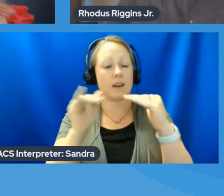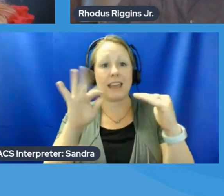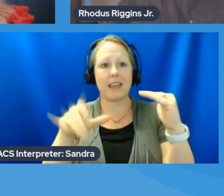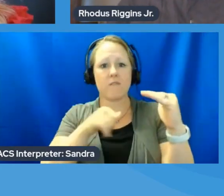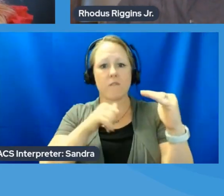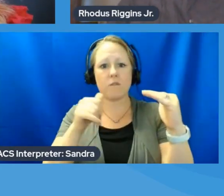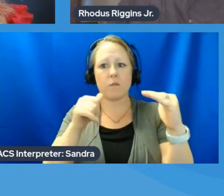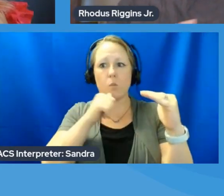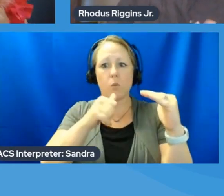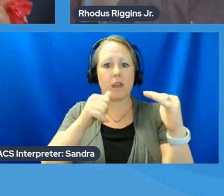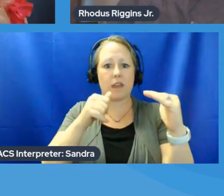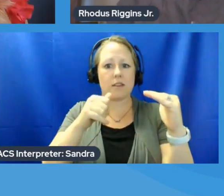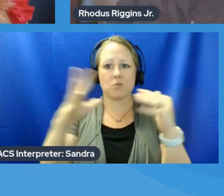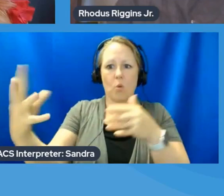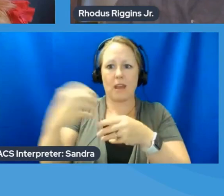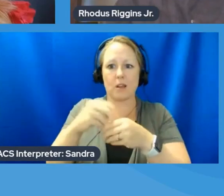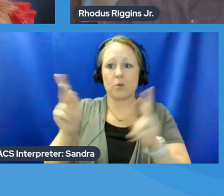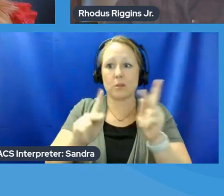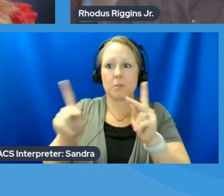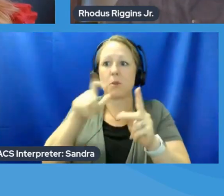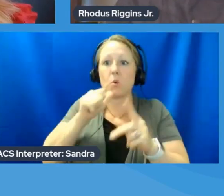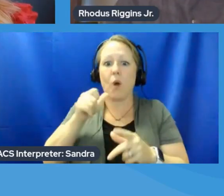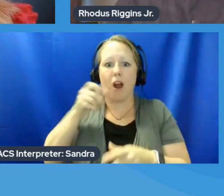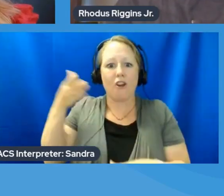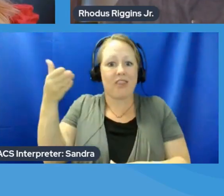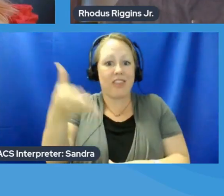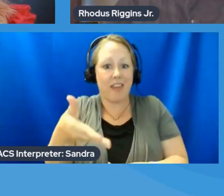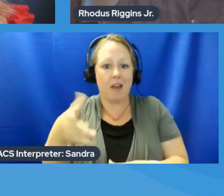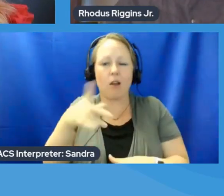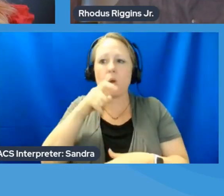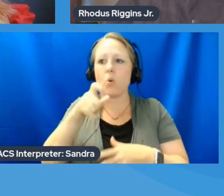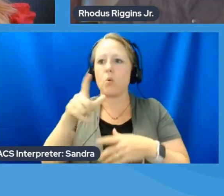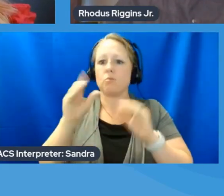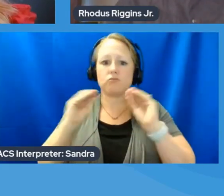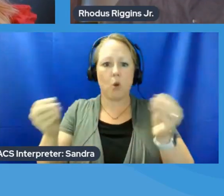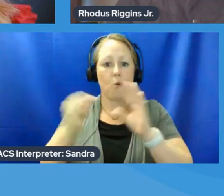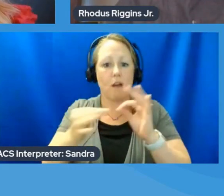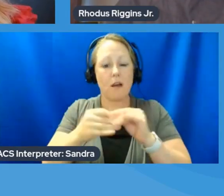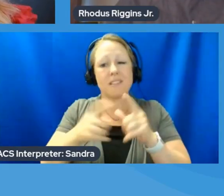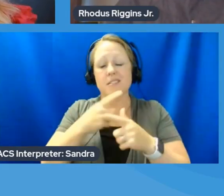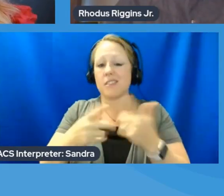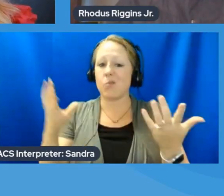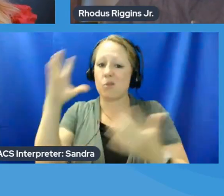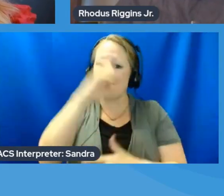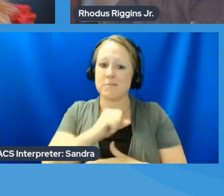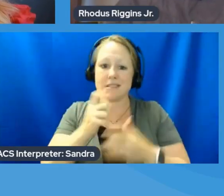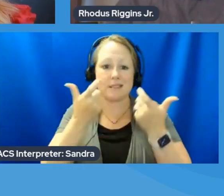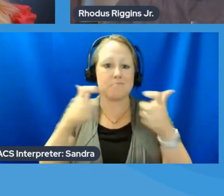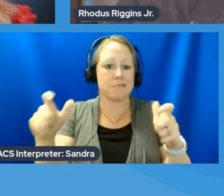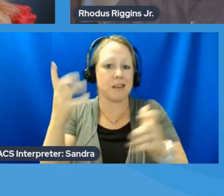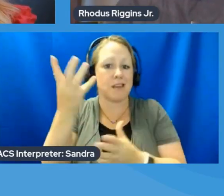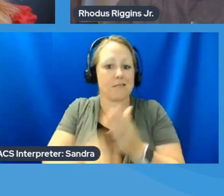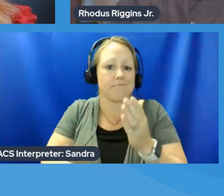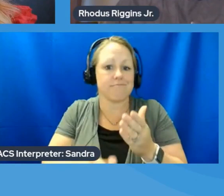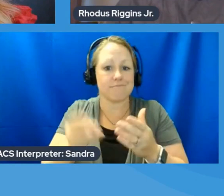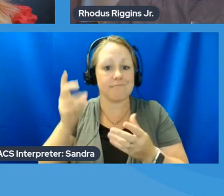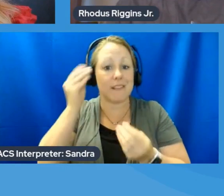we're really missing the boat. So really impressive work there. Well, thank you all.